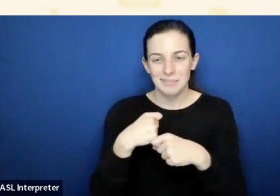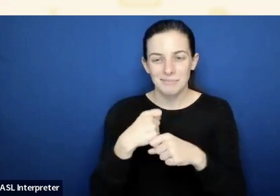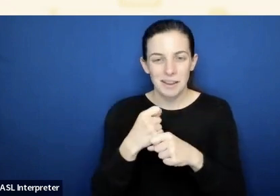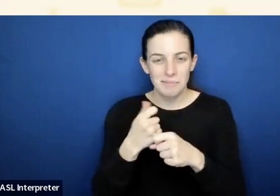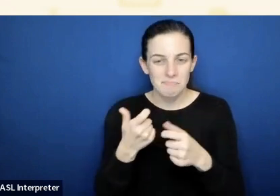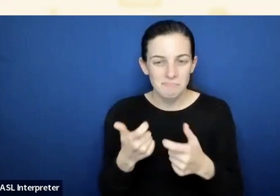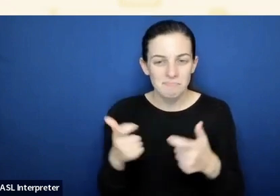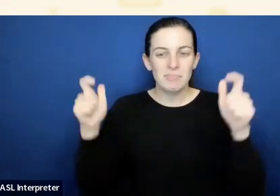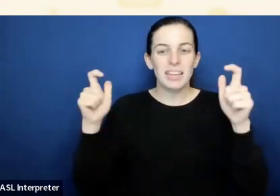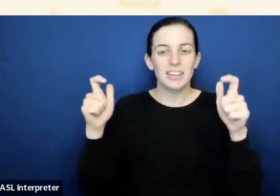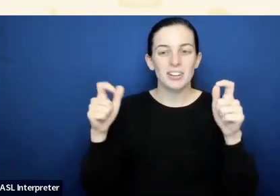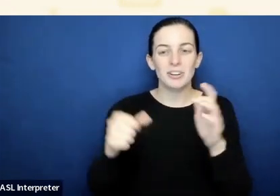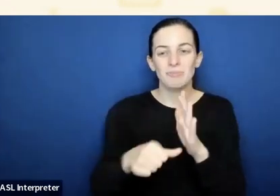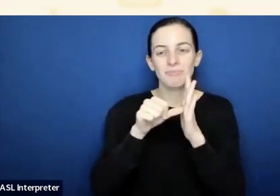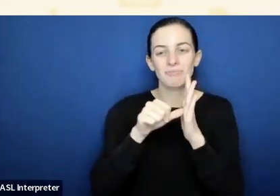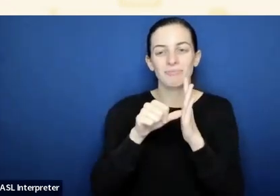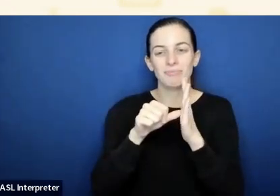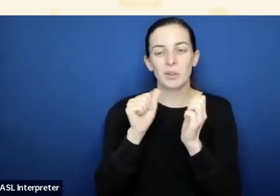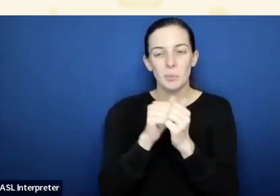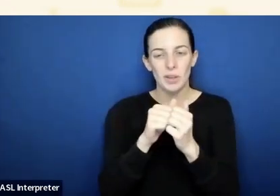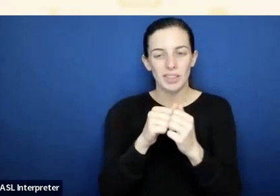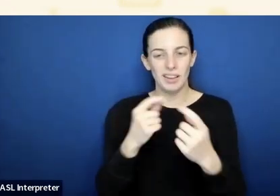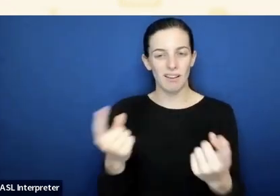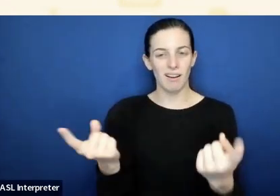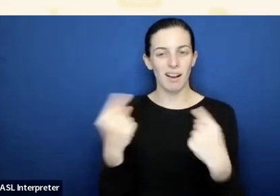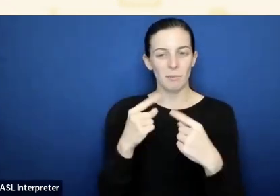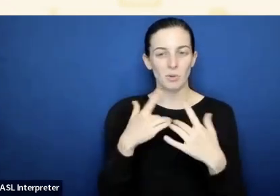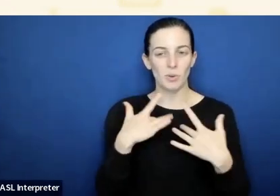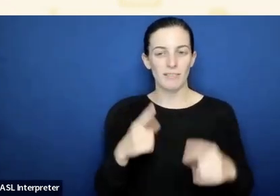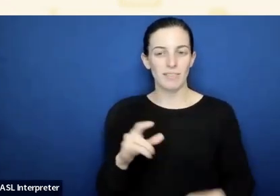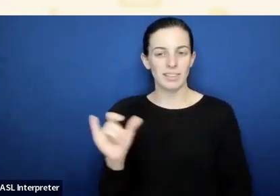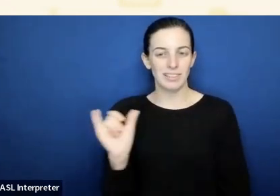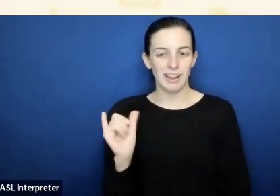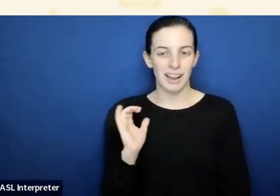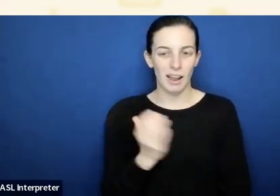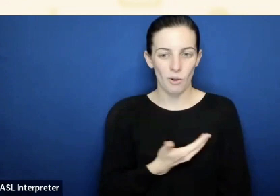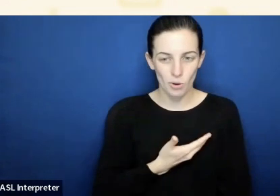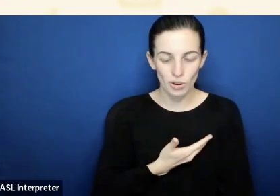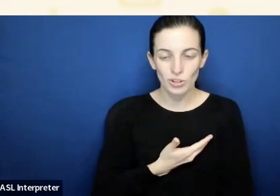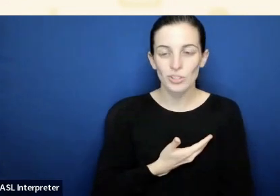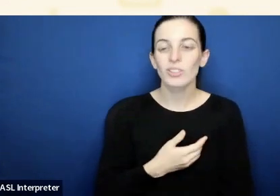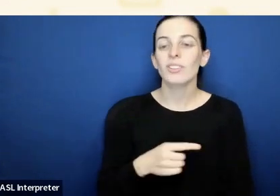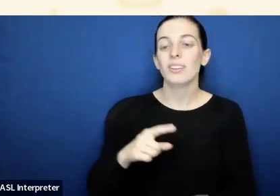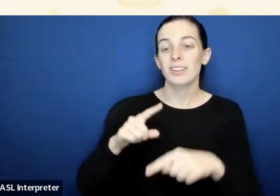Invisible illnesses and chronic disabilities are as diverse as our community,